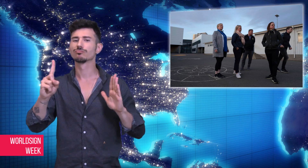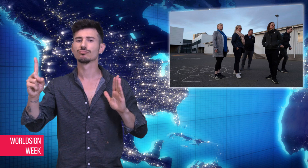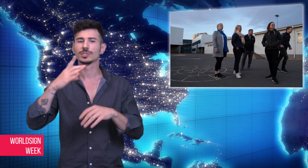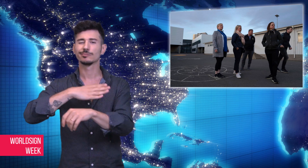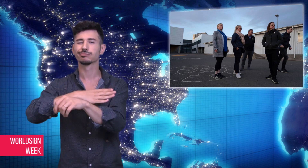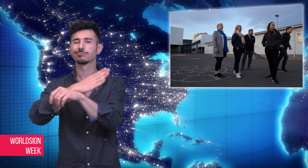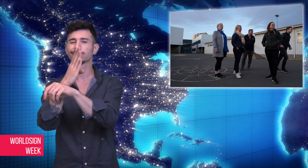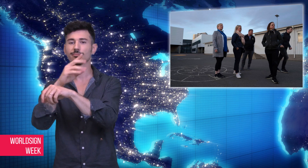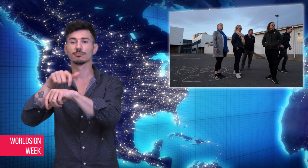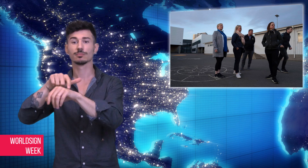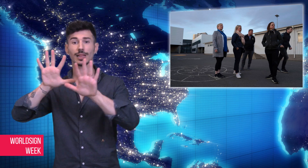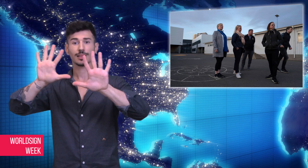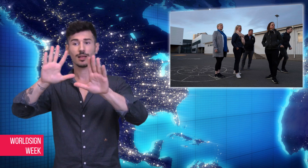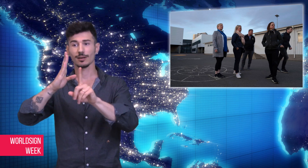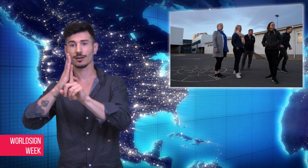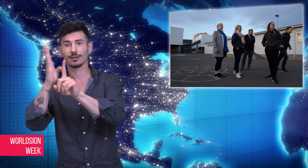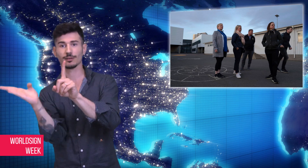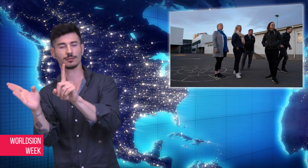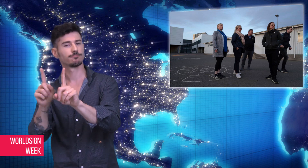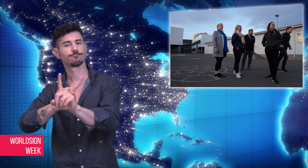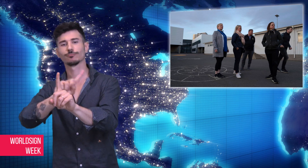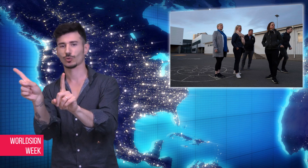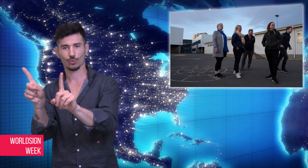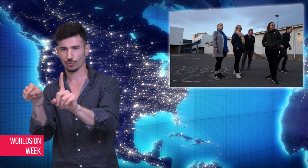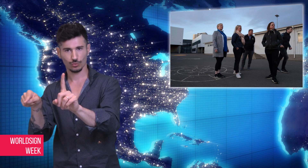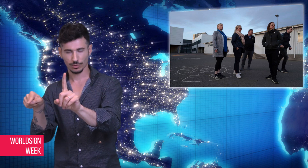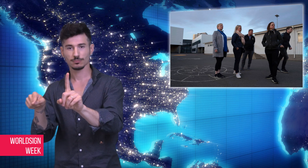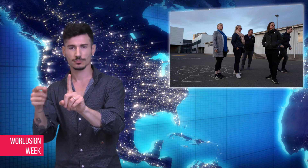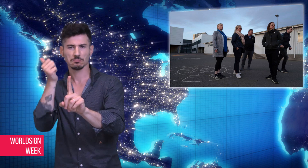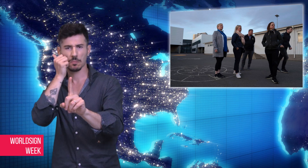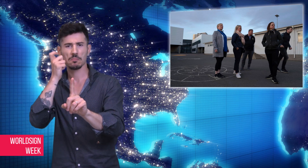outside after 10pm without parents.